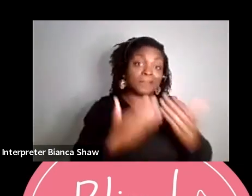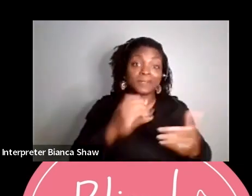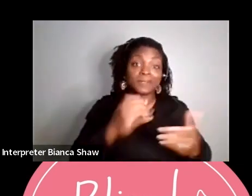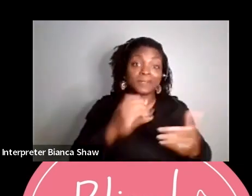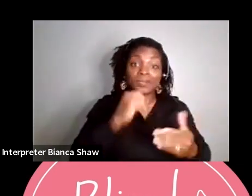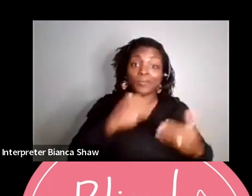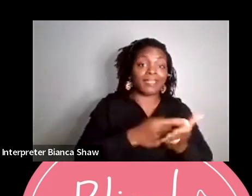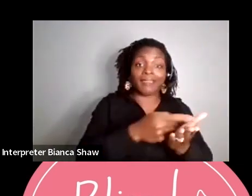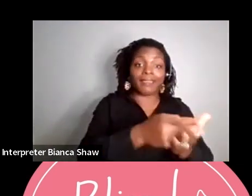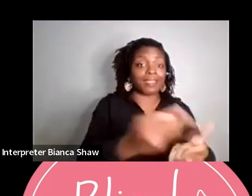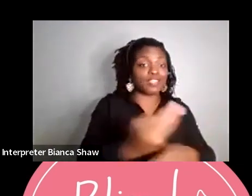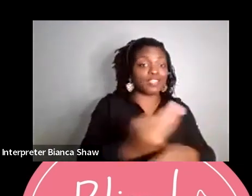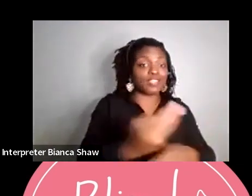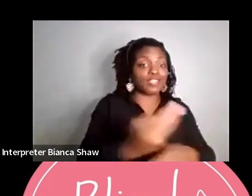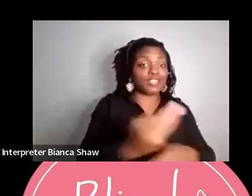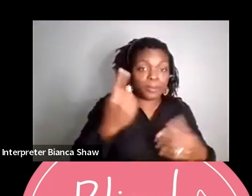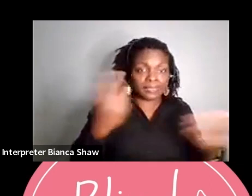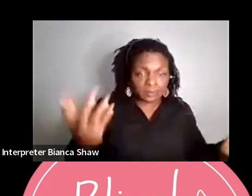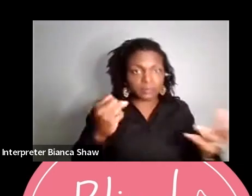time. And So for orientation mobility if you're not sure what that is.